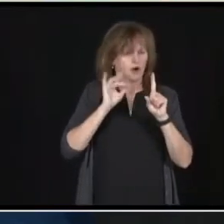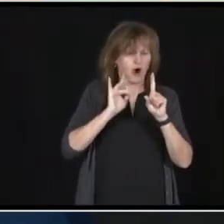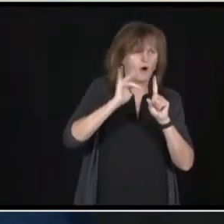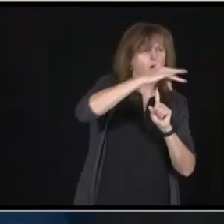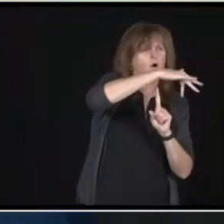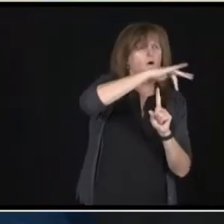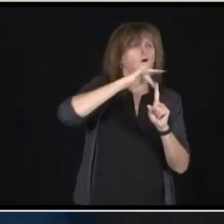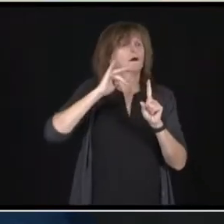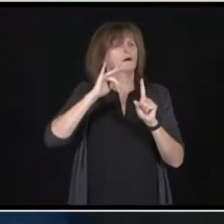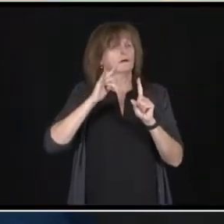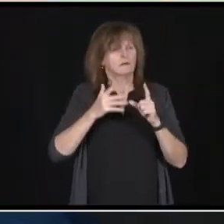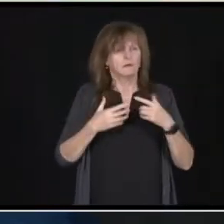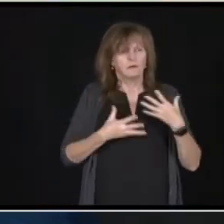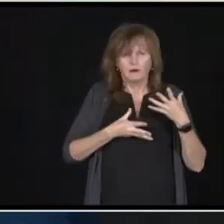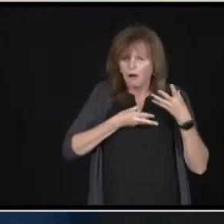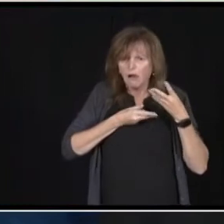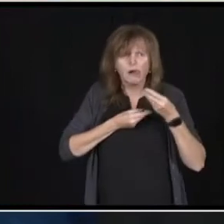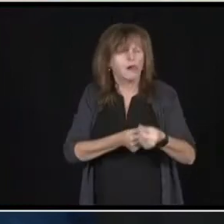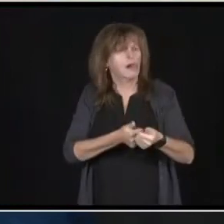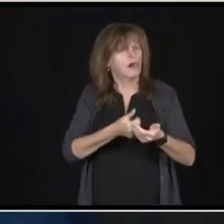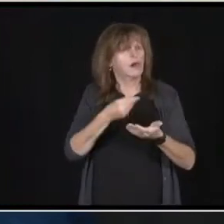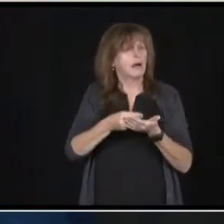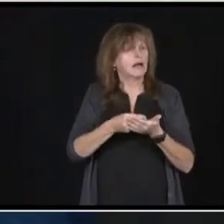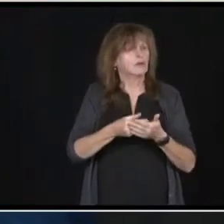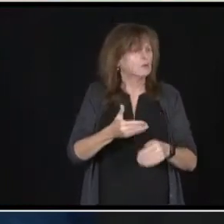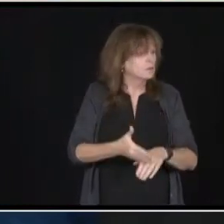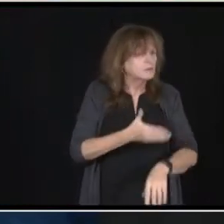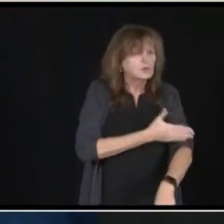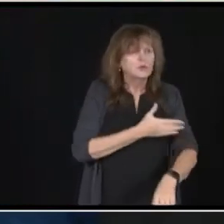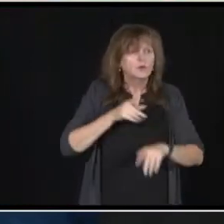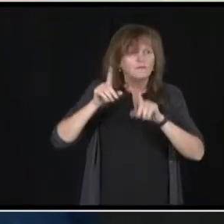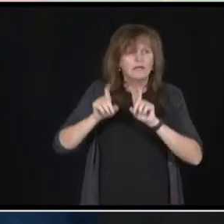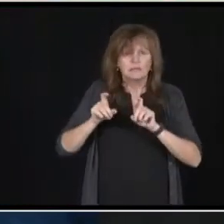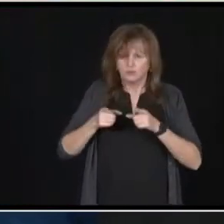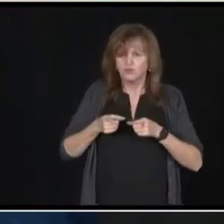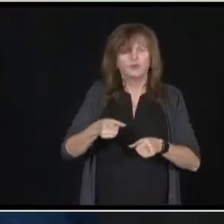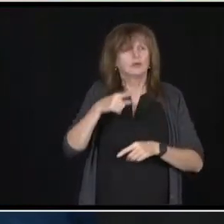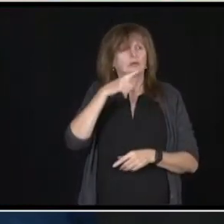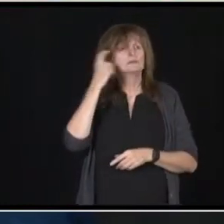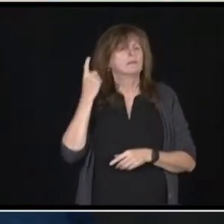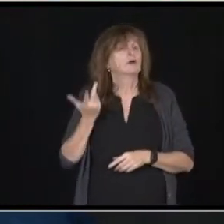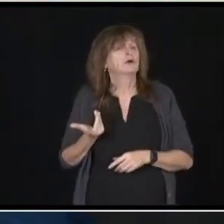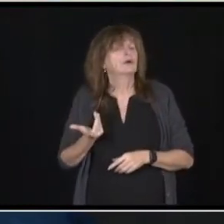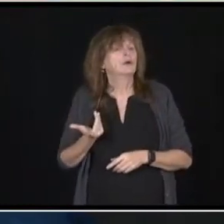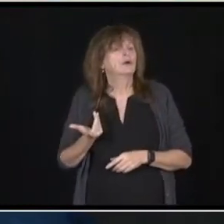seems to blame the provinces for the lack of testing and contact tracing. Prime Minister Justin Trudeau